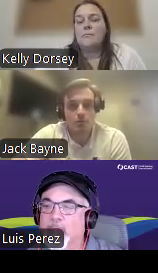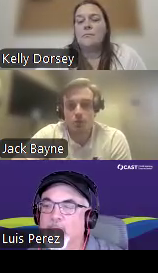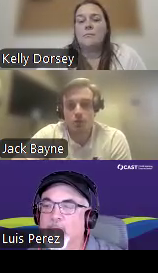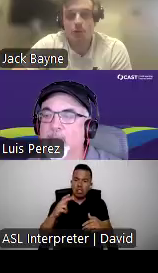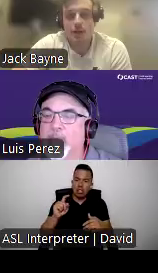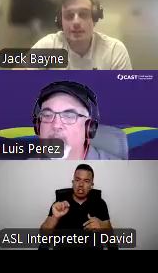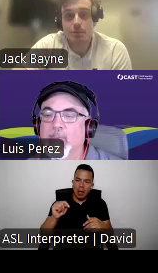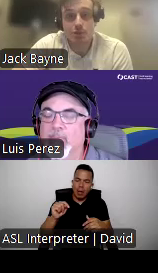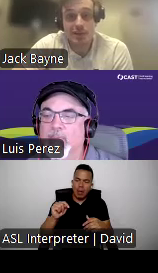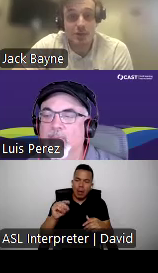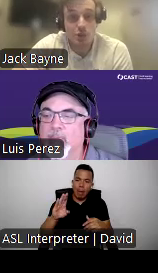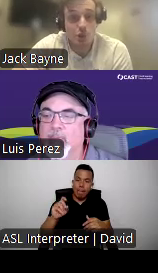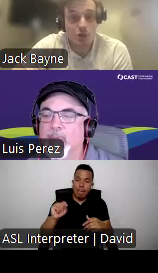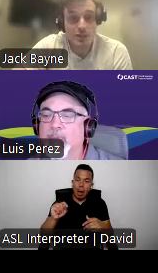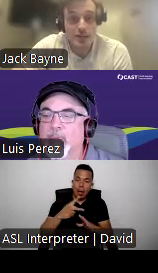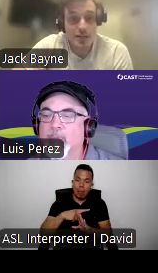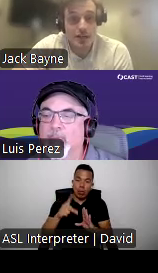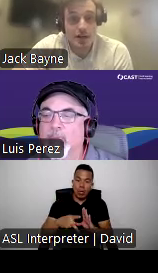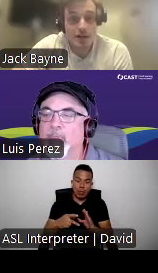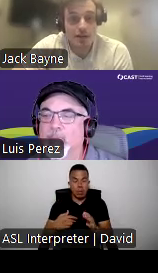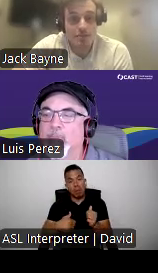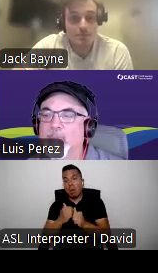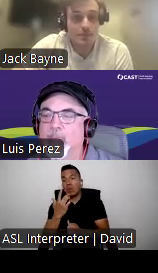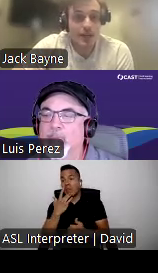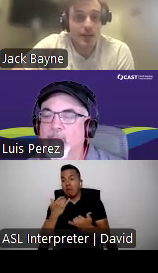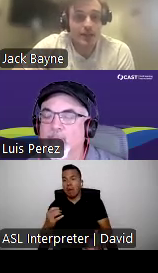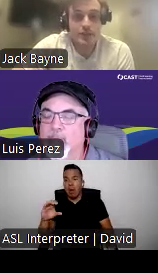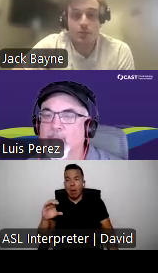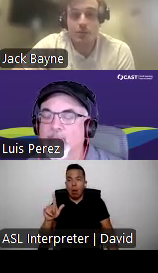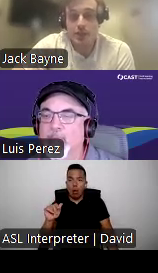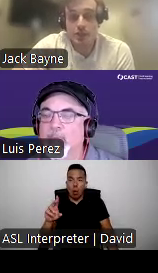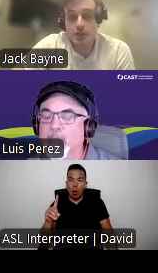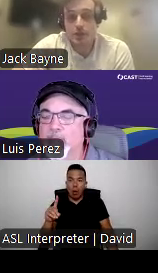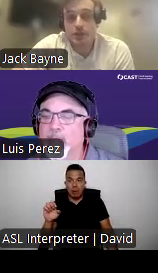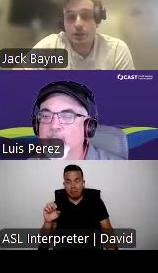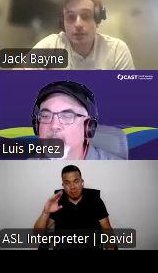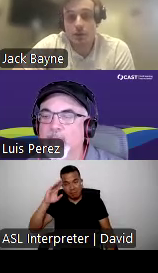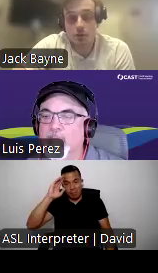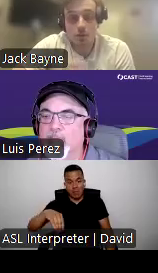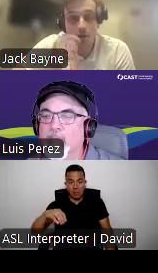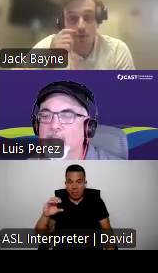The one that we like most right now is Claude. And, you know, making sure that folks are aware